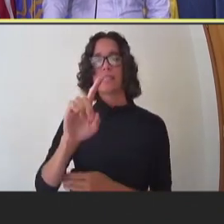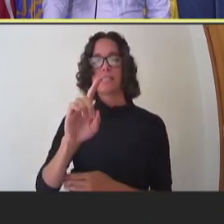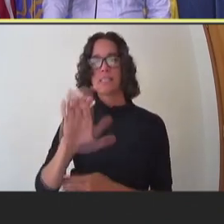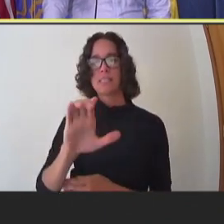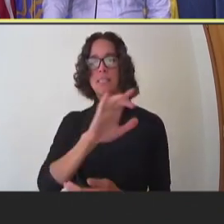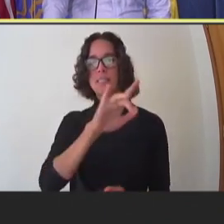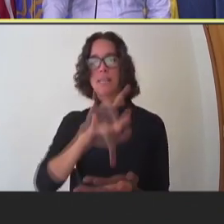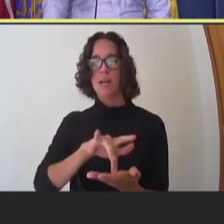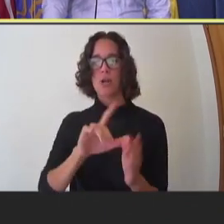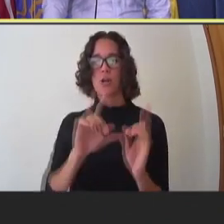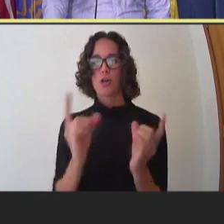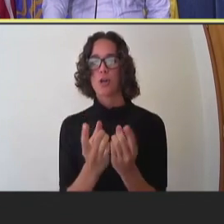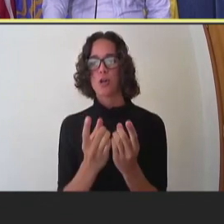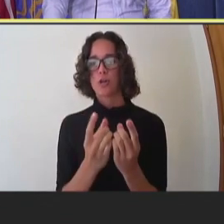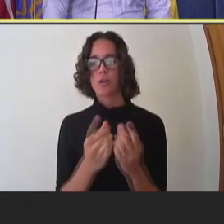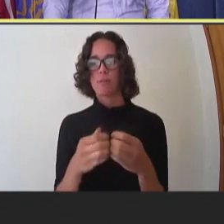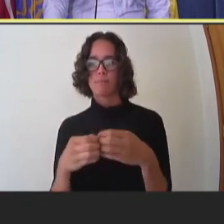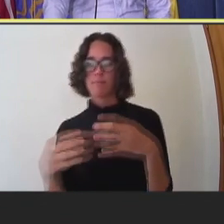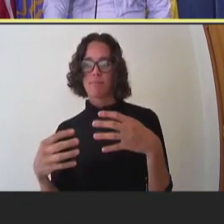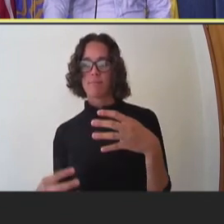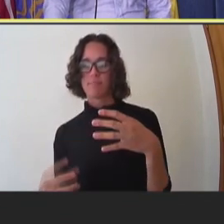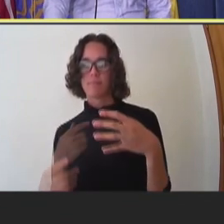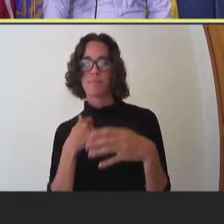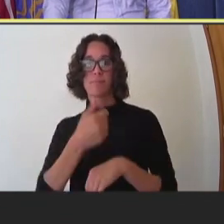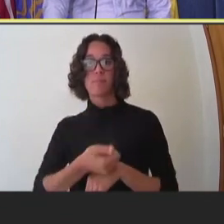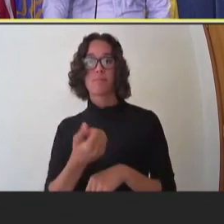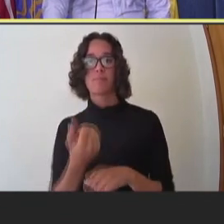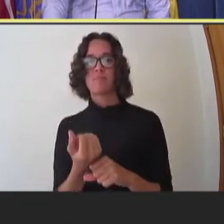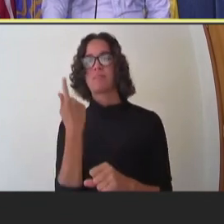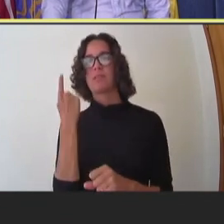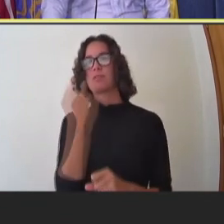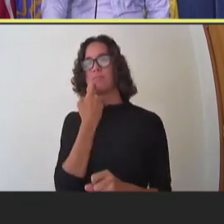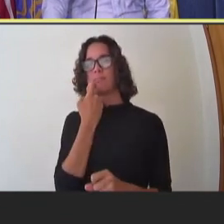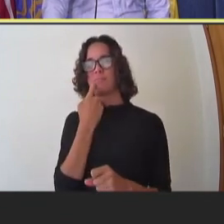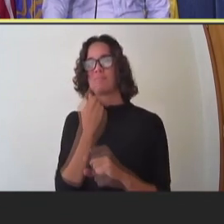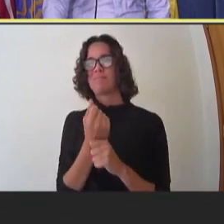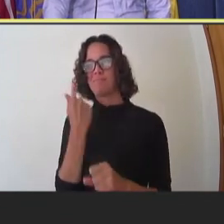last year. And we're here because we envision a world in which people and public health